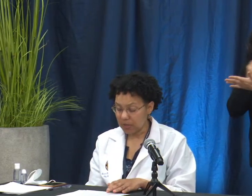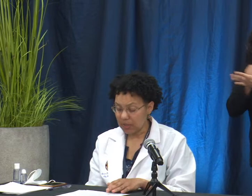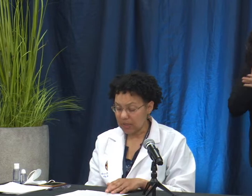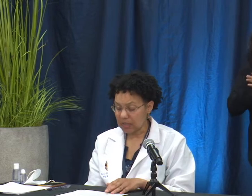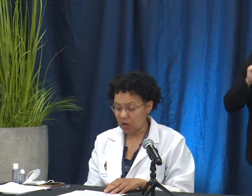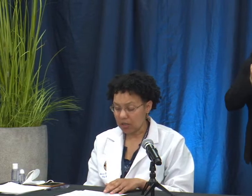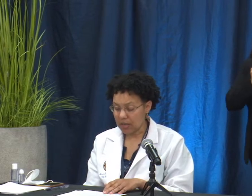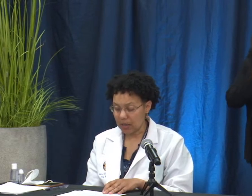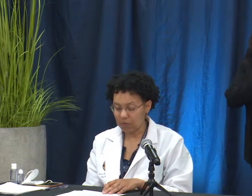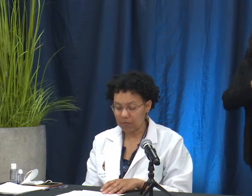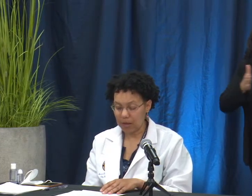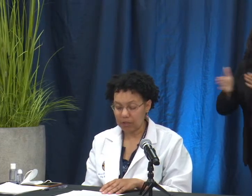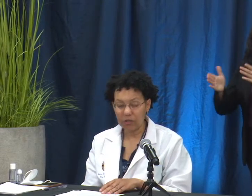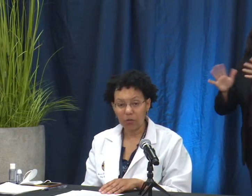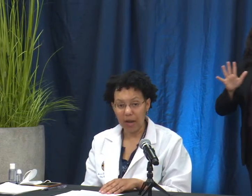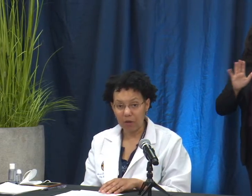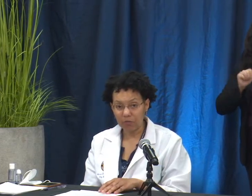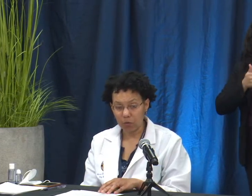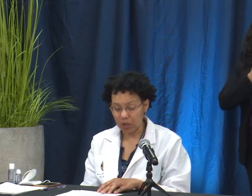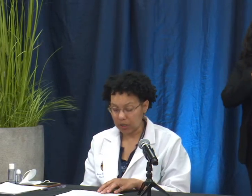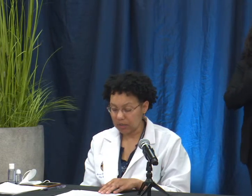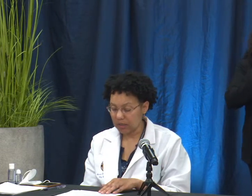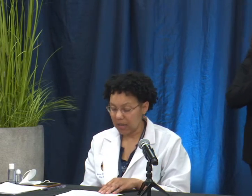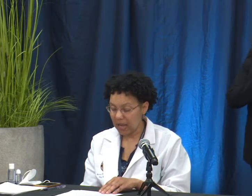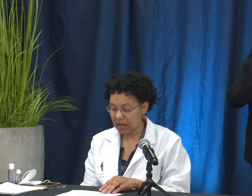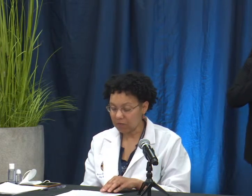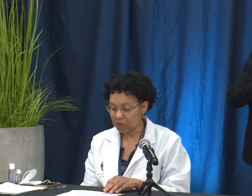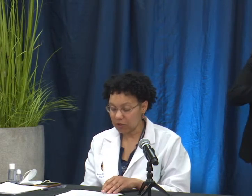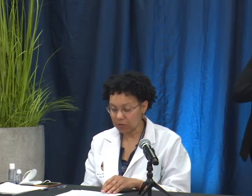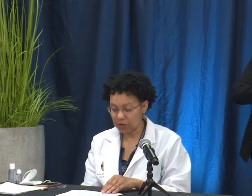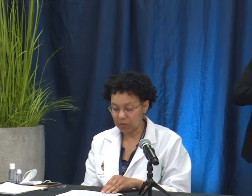that this is a hard time for families who are out of work and for children who